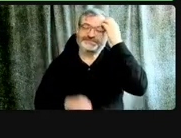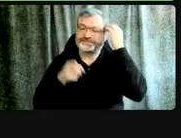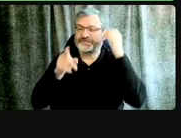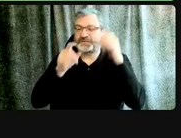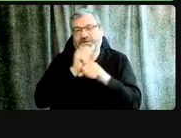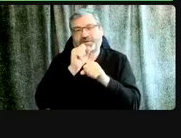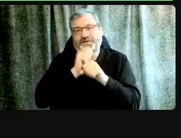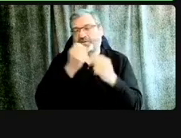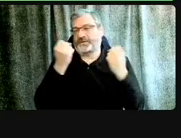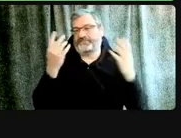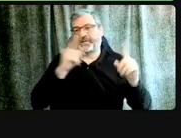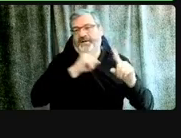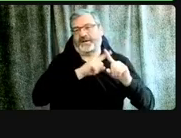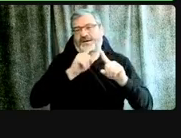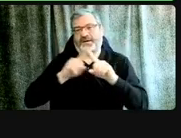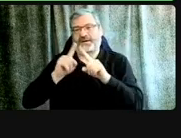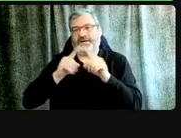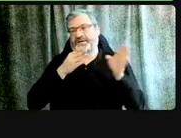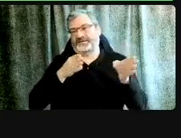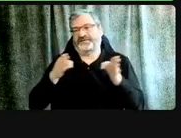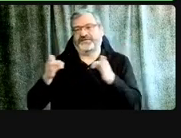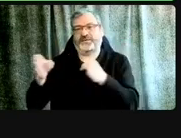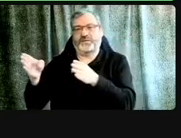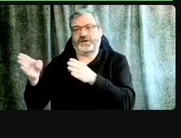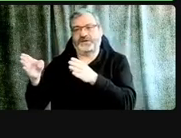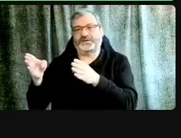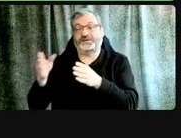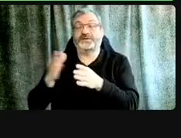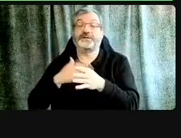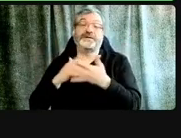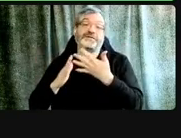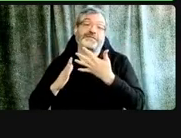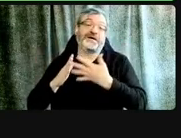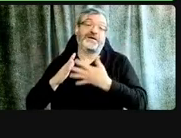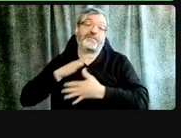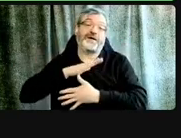But my primary motivation,